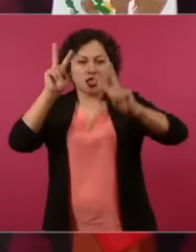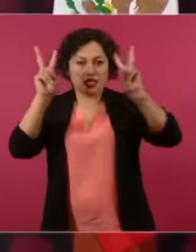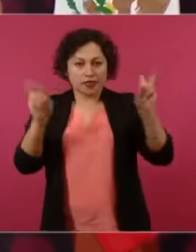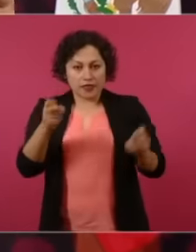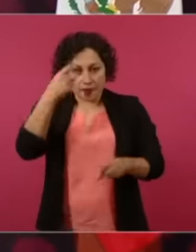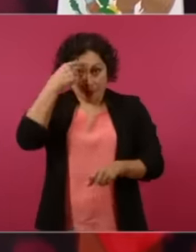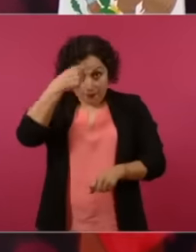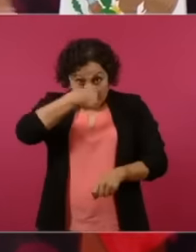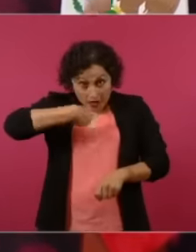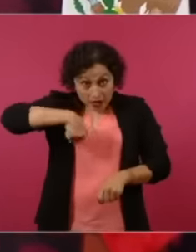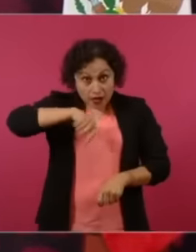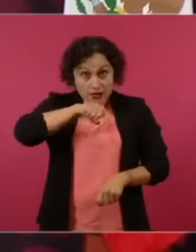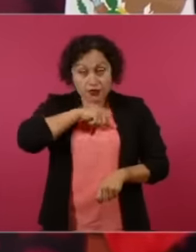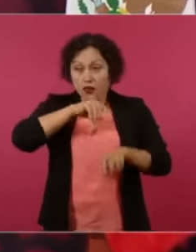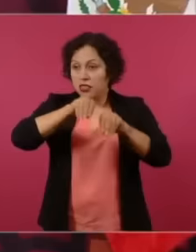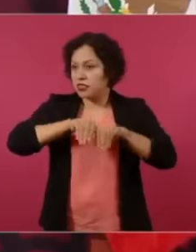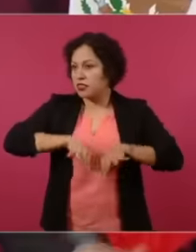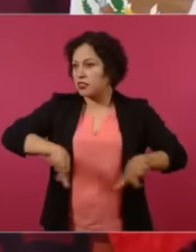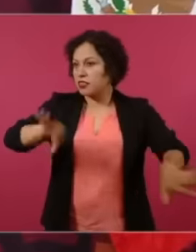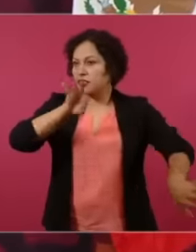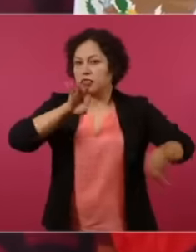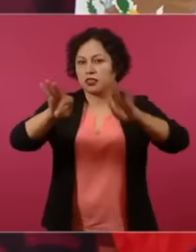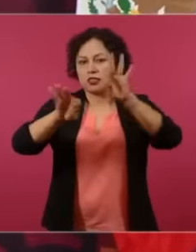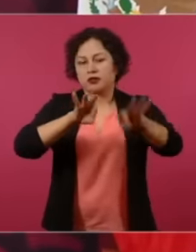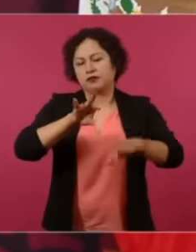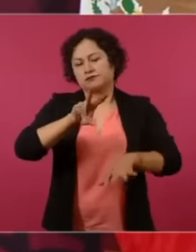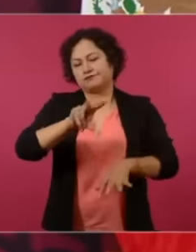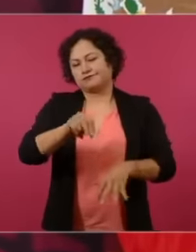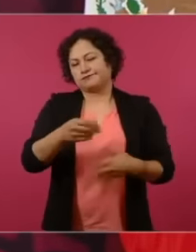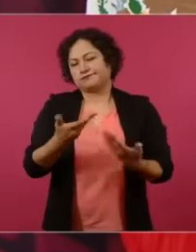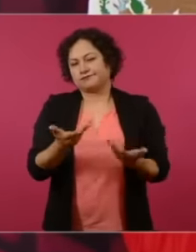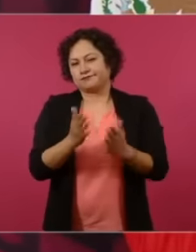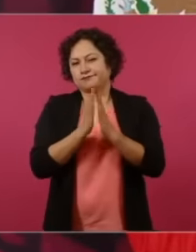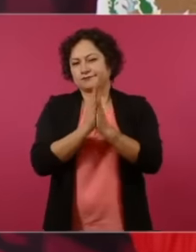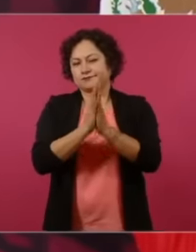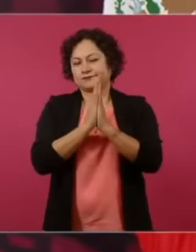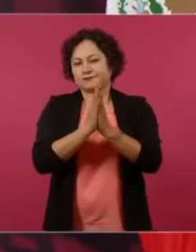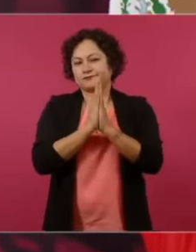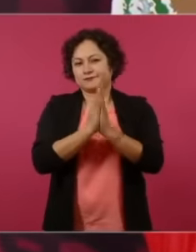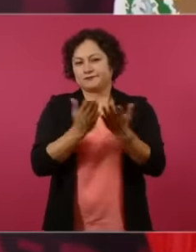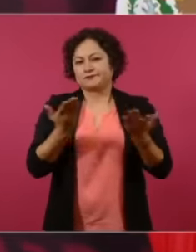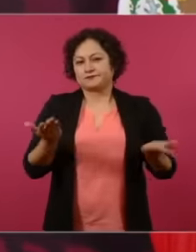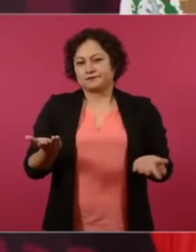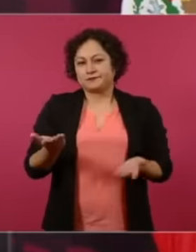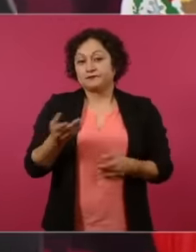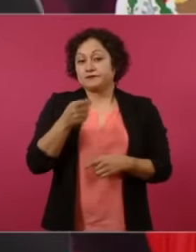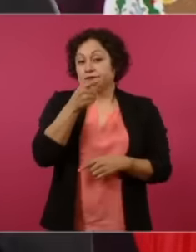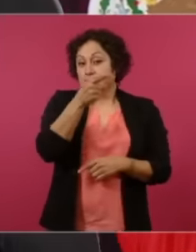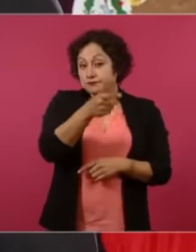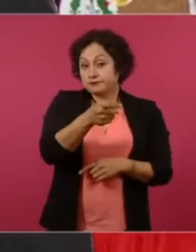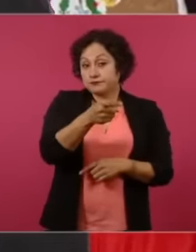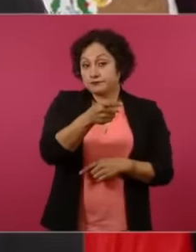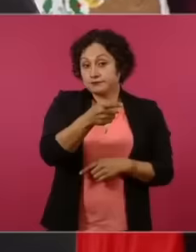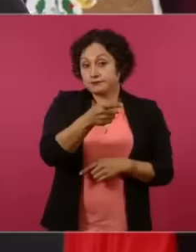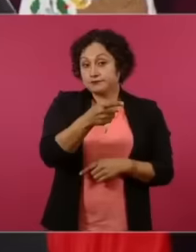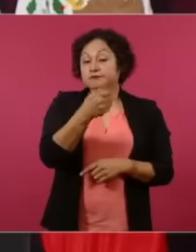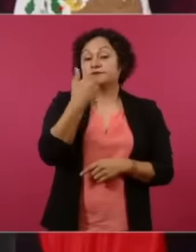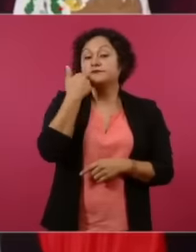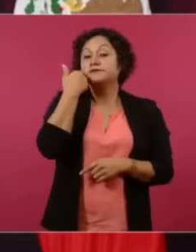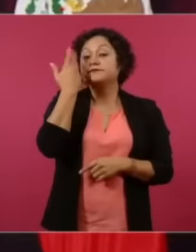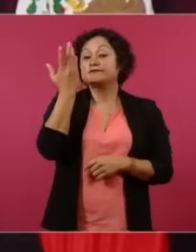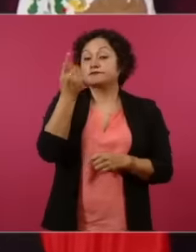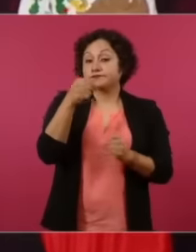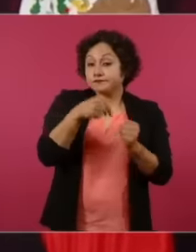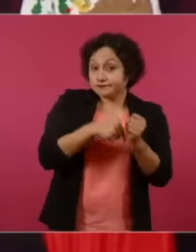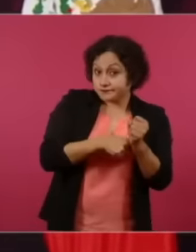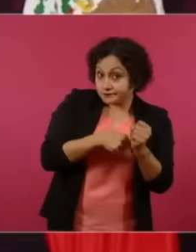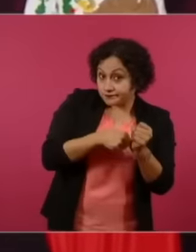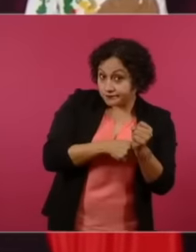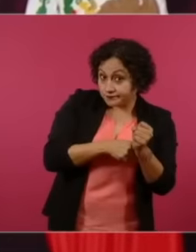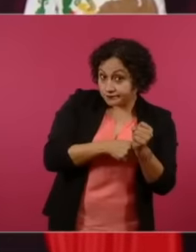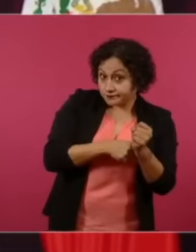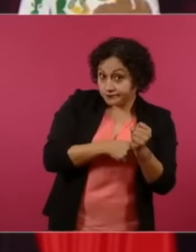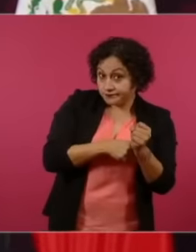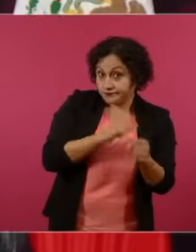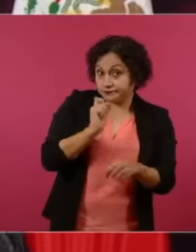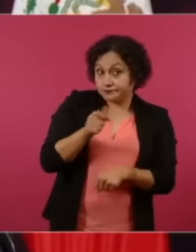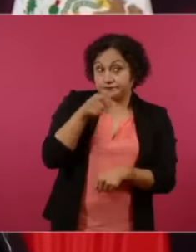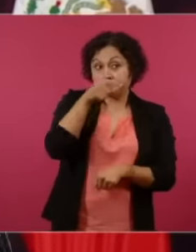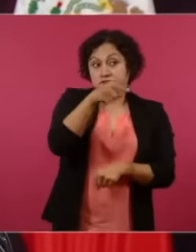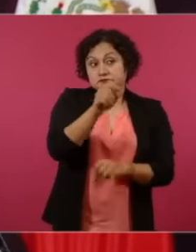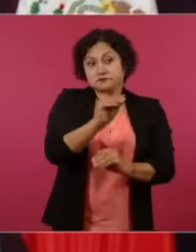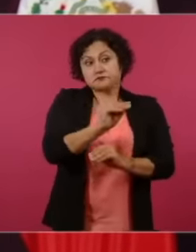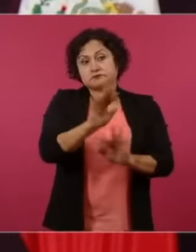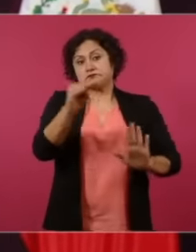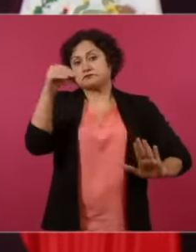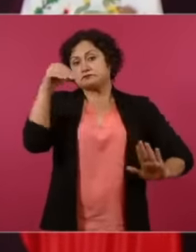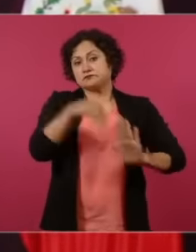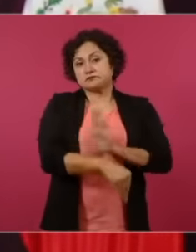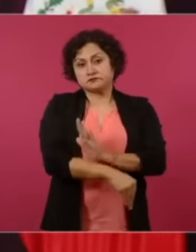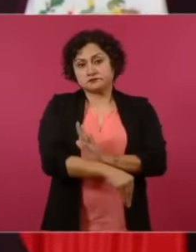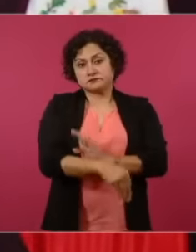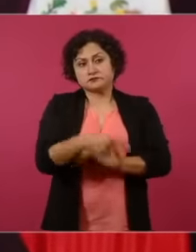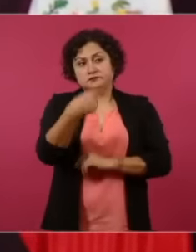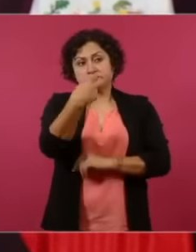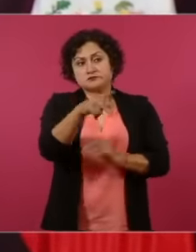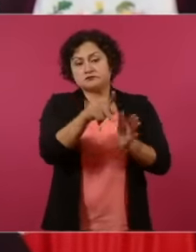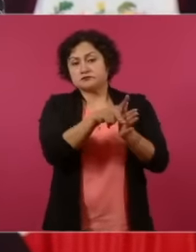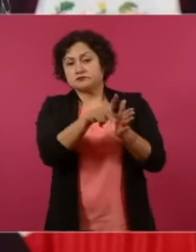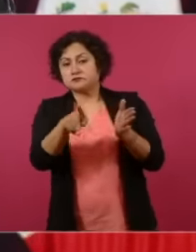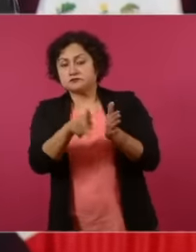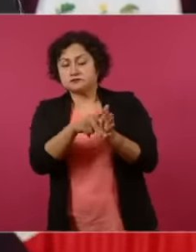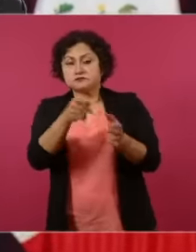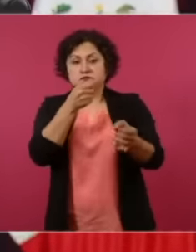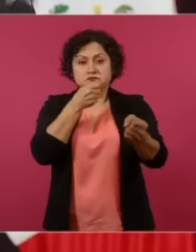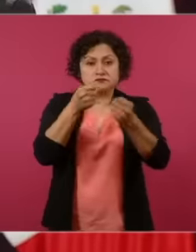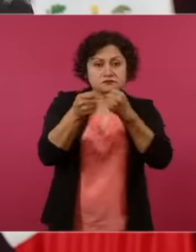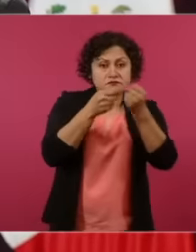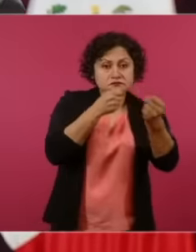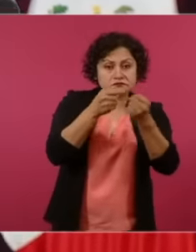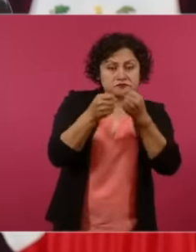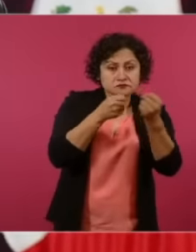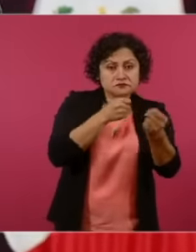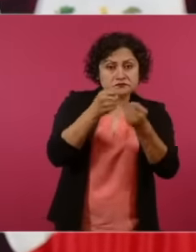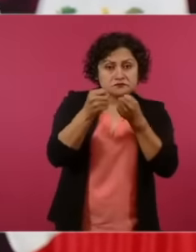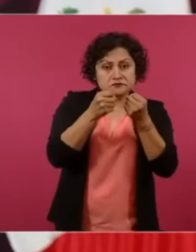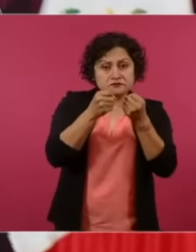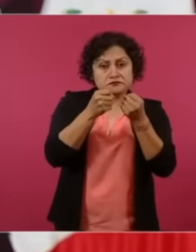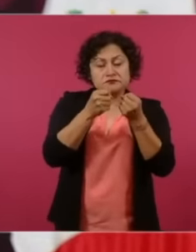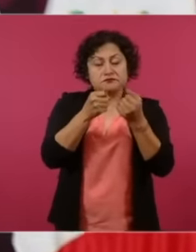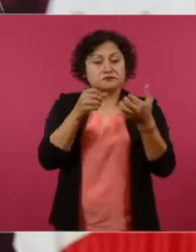to try to hide their resounding failure as a journalist in the service of